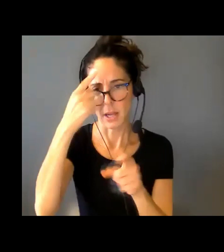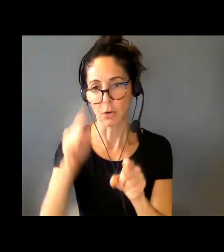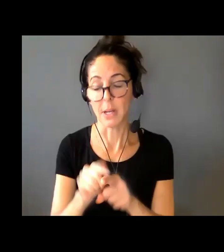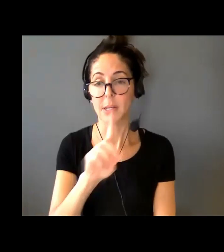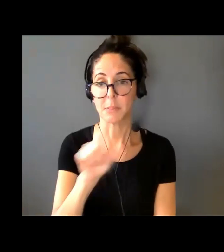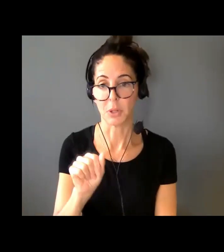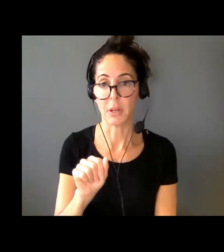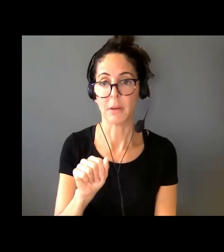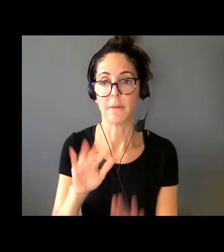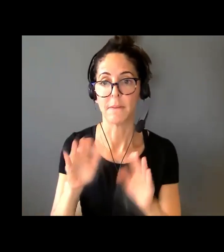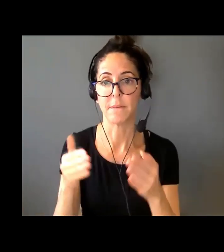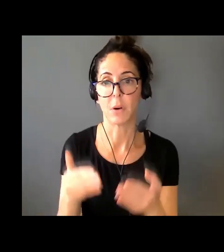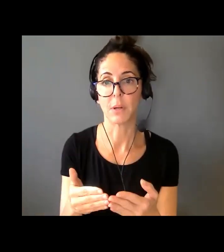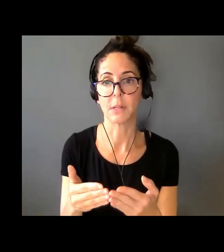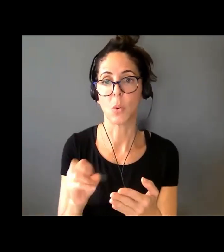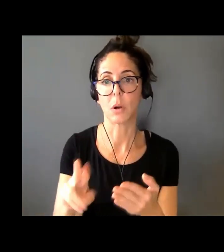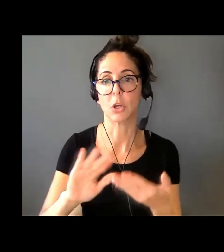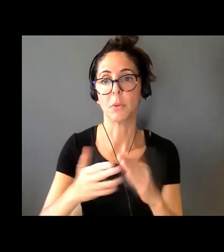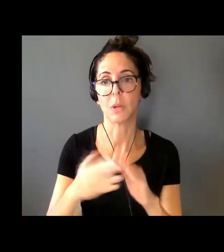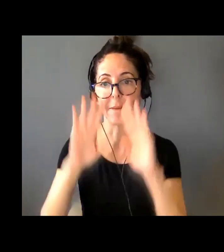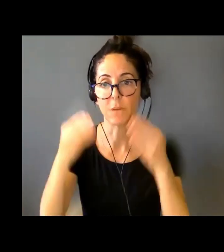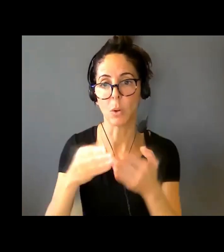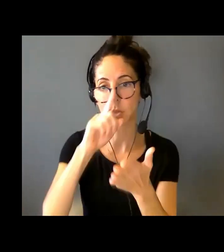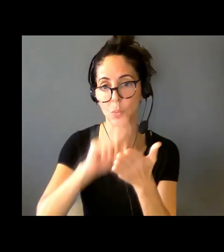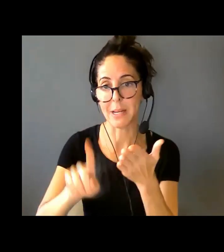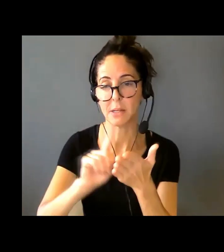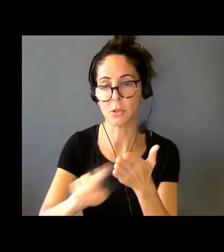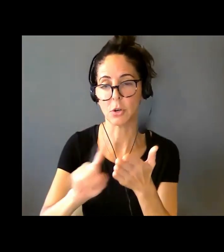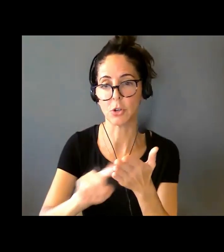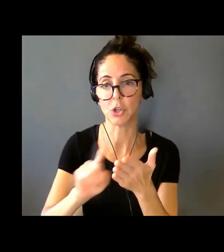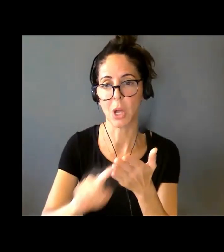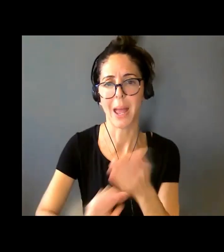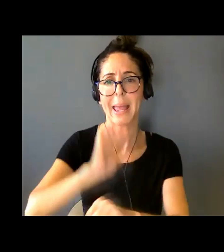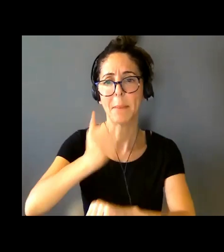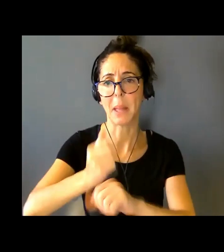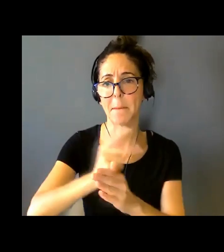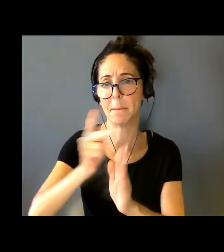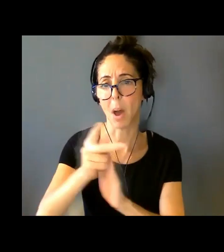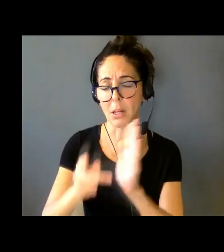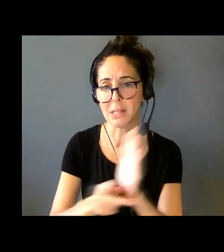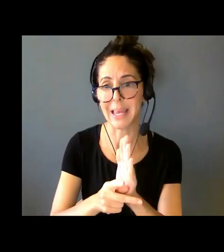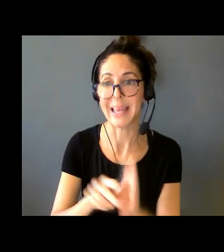community focused research and implement policies without having disabled communities on the table.